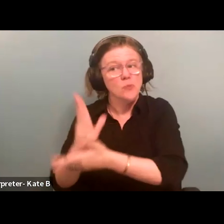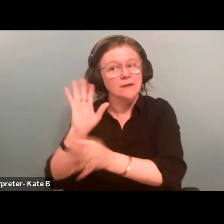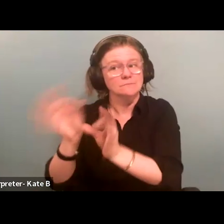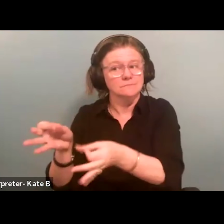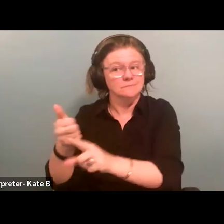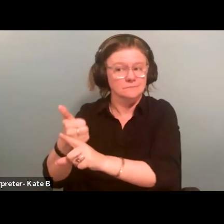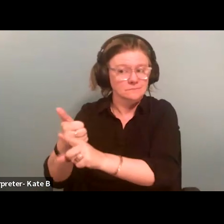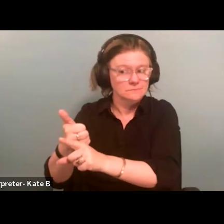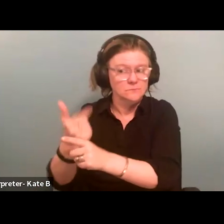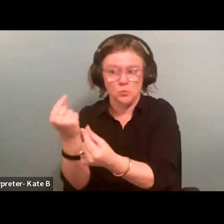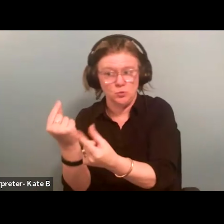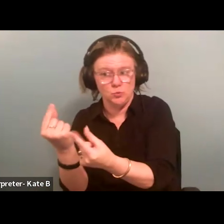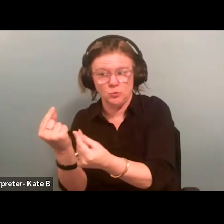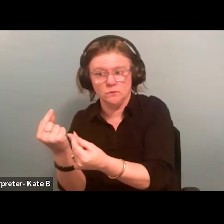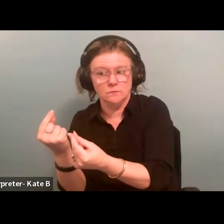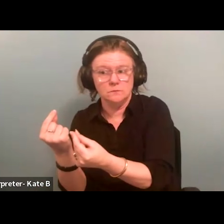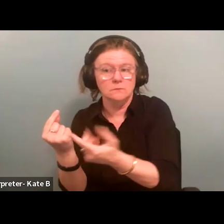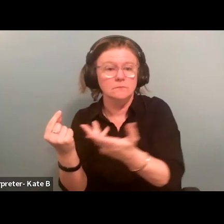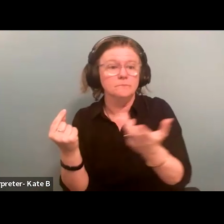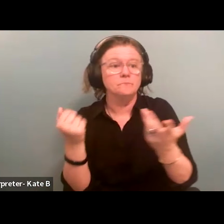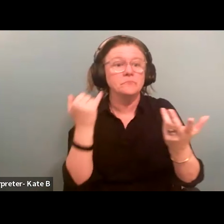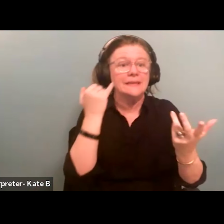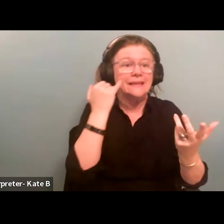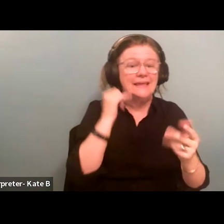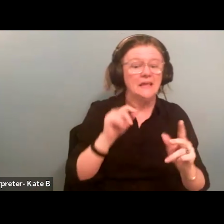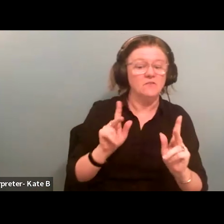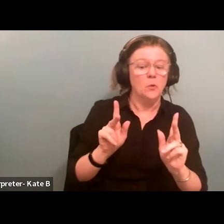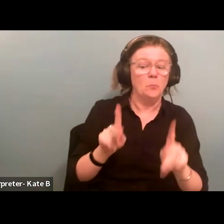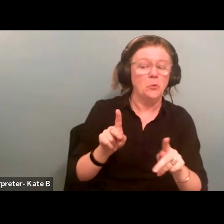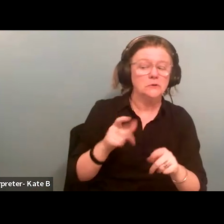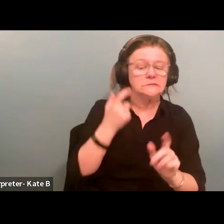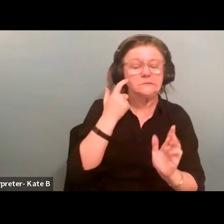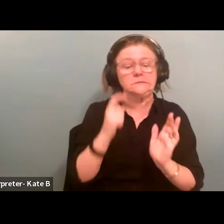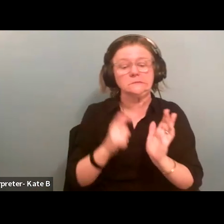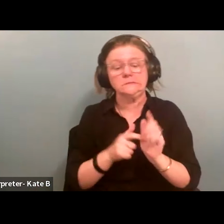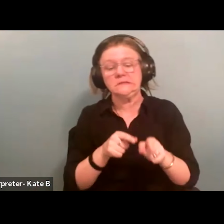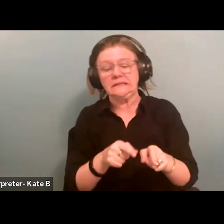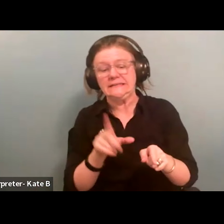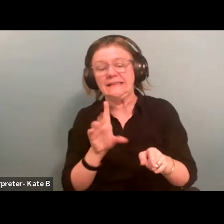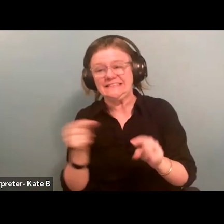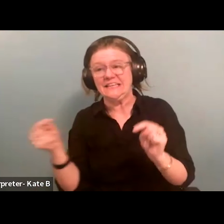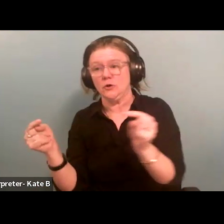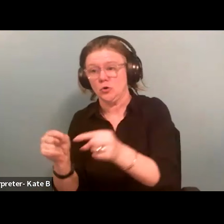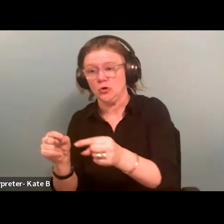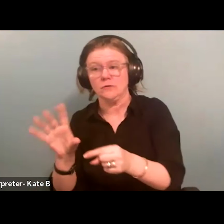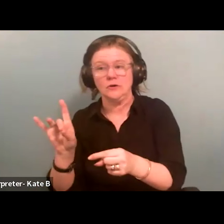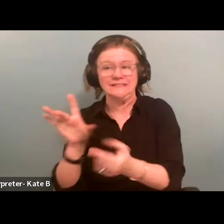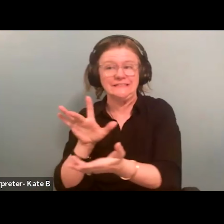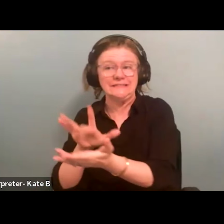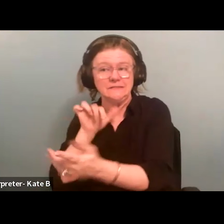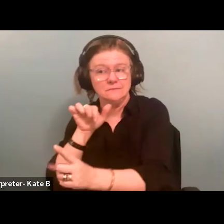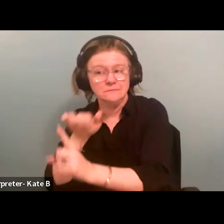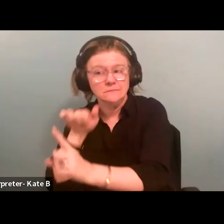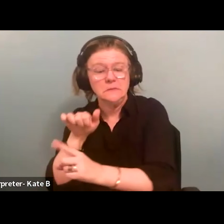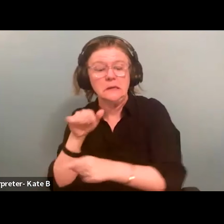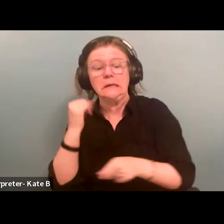There's also, if a perpetrator is identified during the course of our investigation, we will refer, if there's criminal activity,